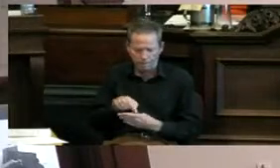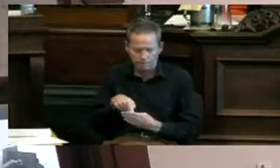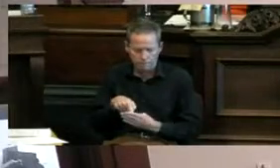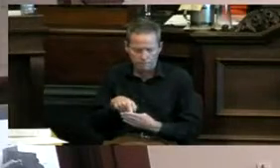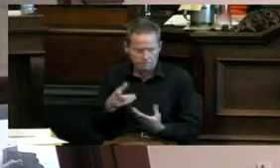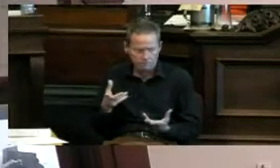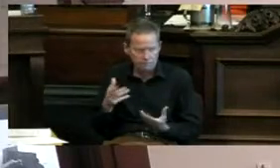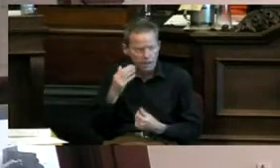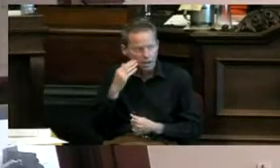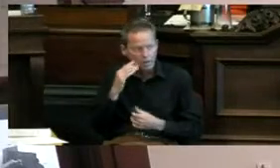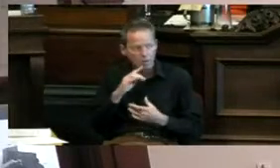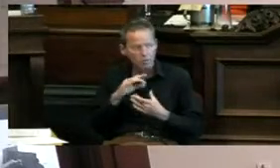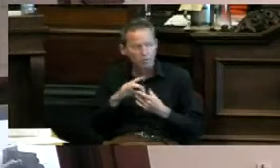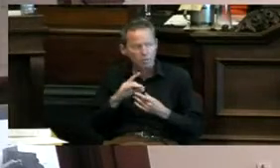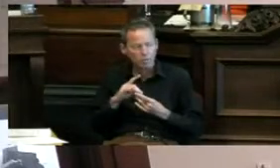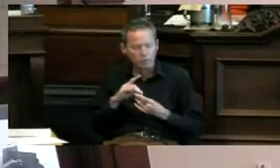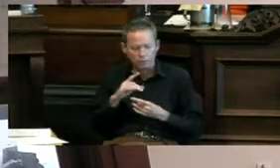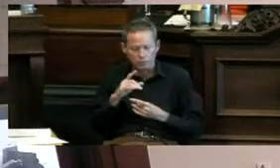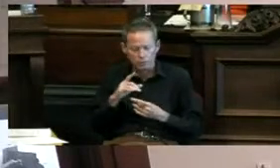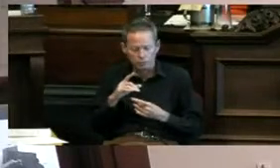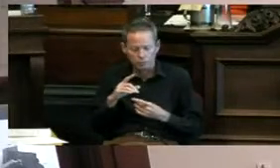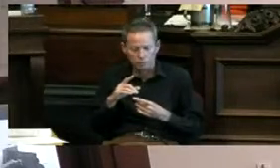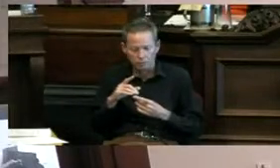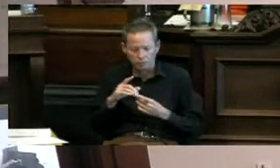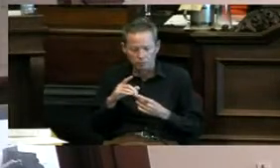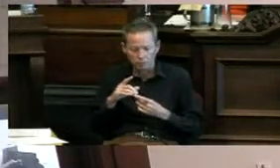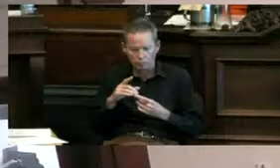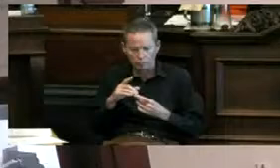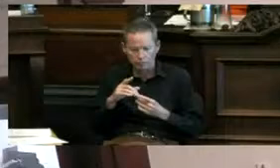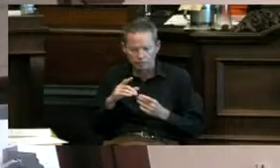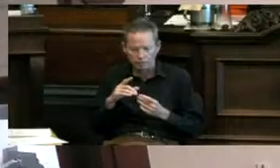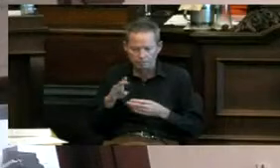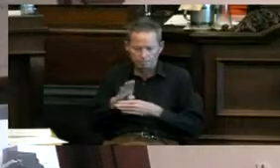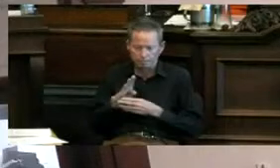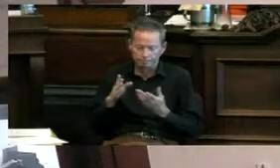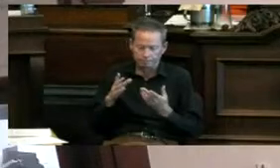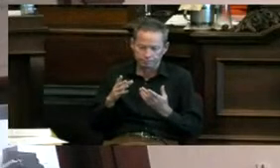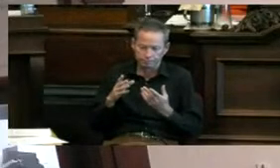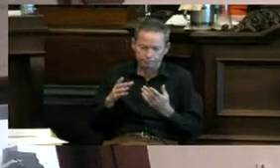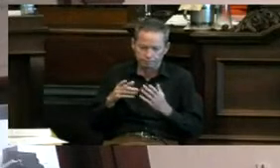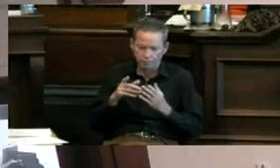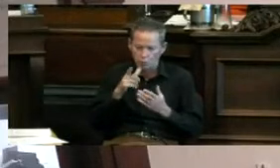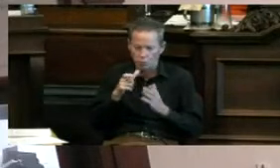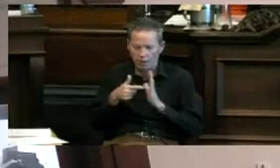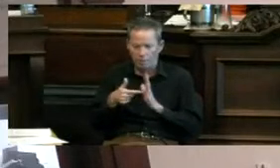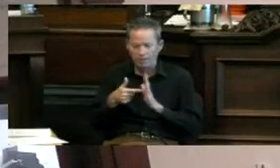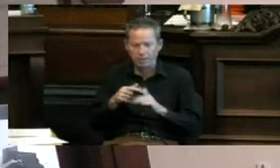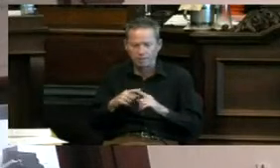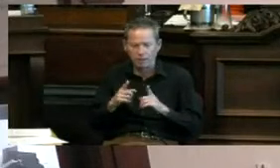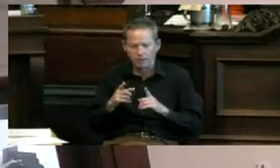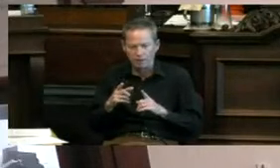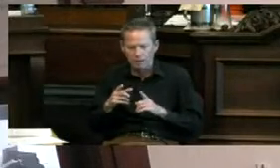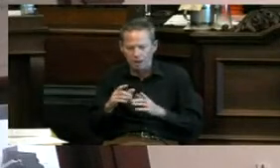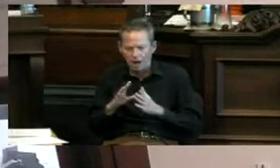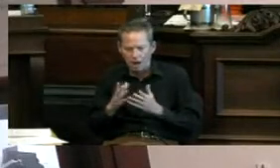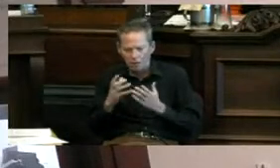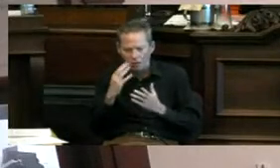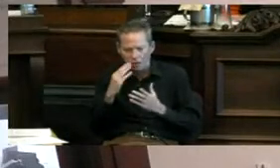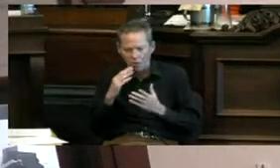and this can be in writing just who who was involved. I know you mentioned the makeup, but I'm